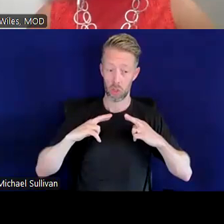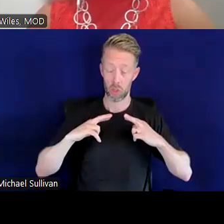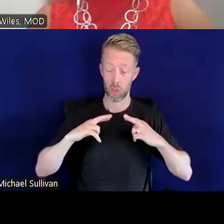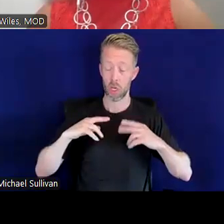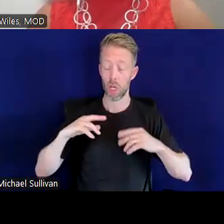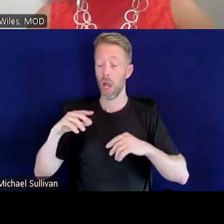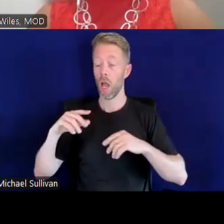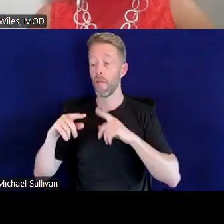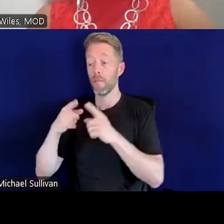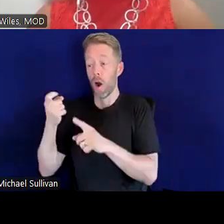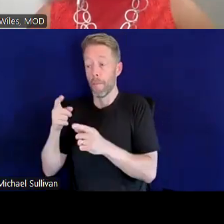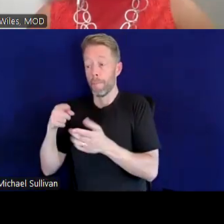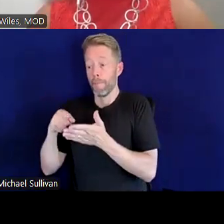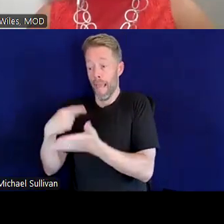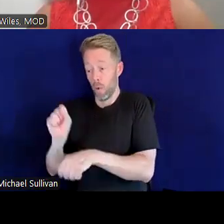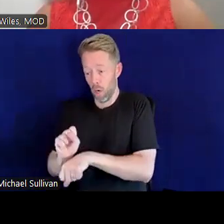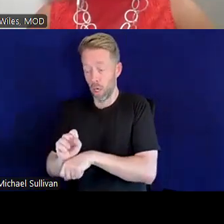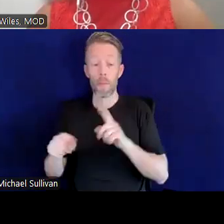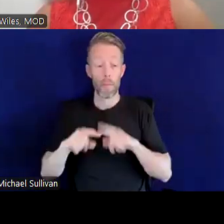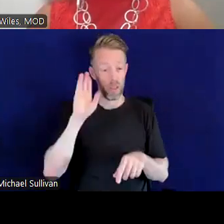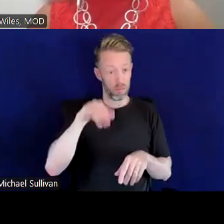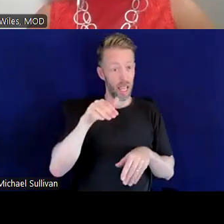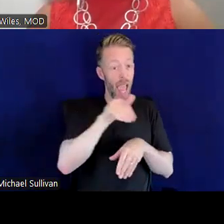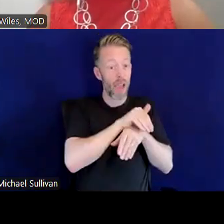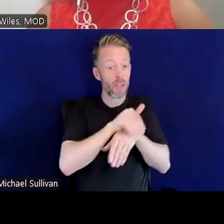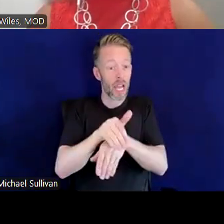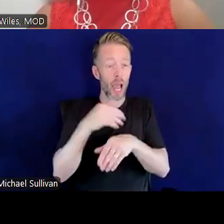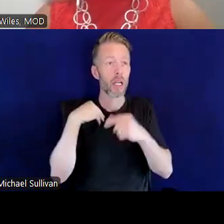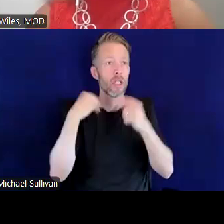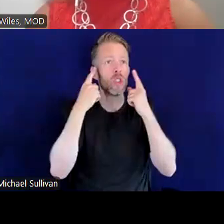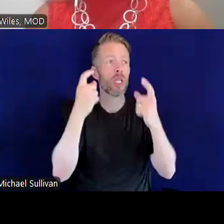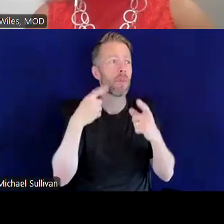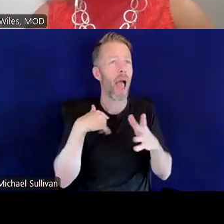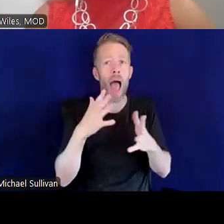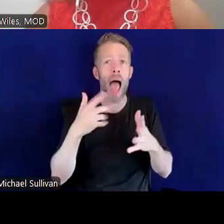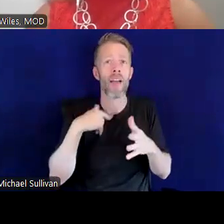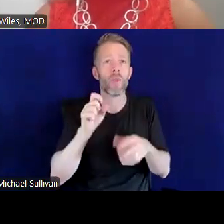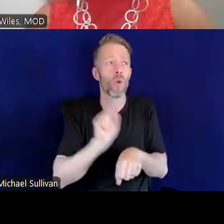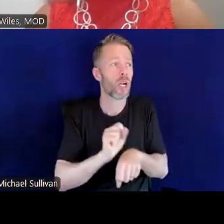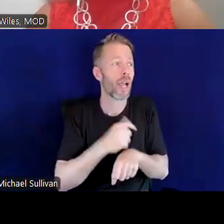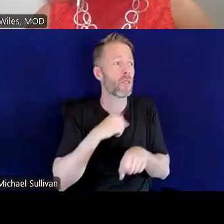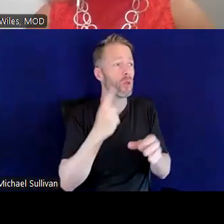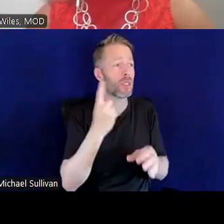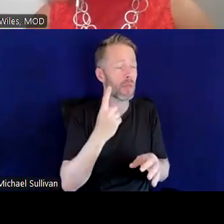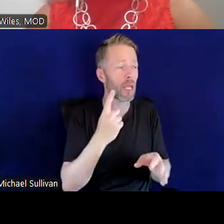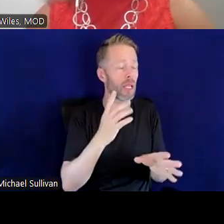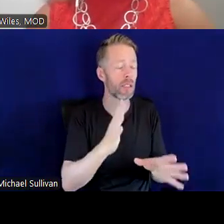work but every night I have dreams, there's some work I still have to do and doing it in